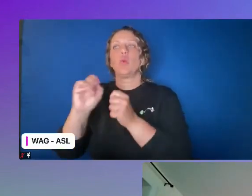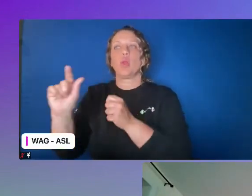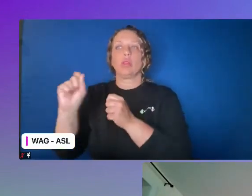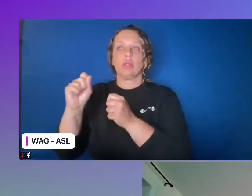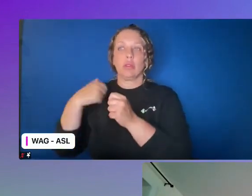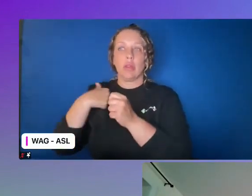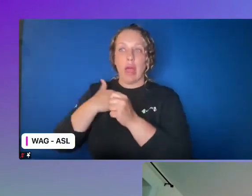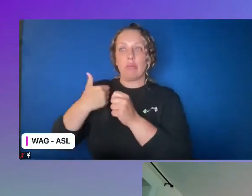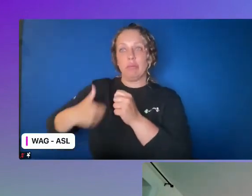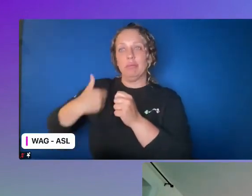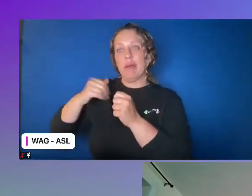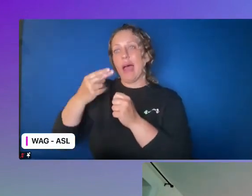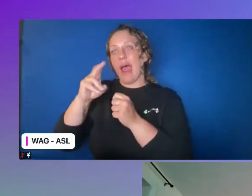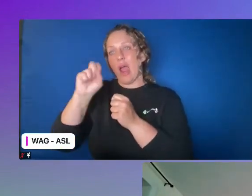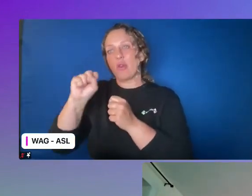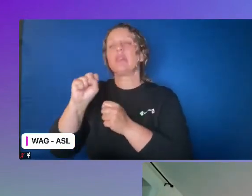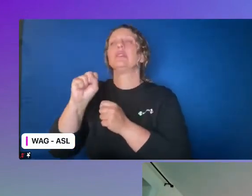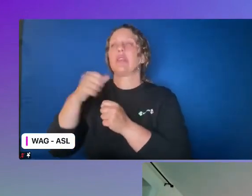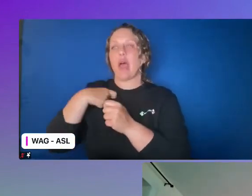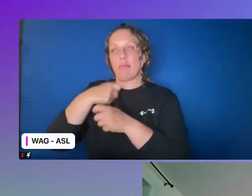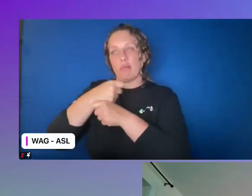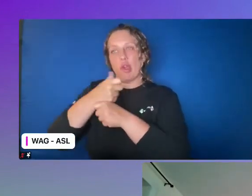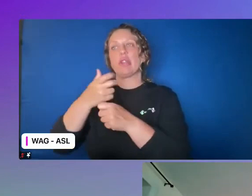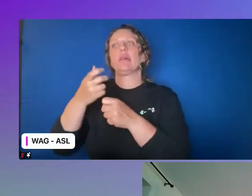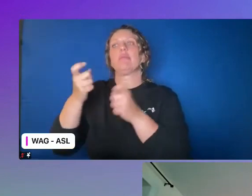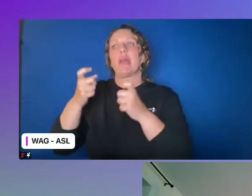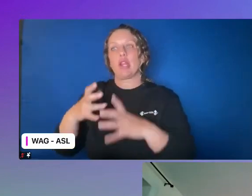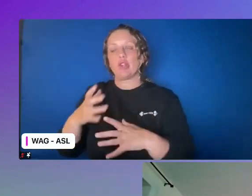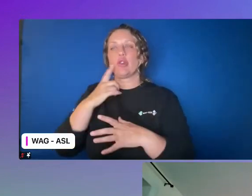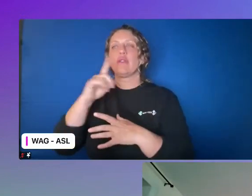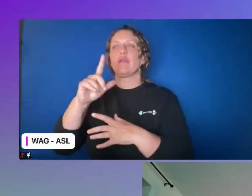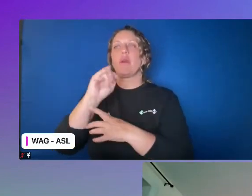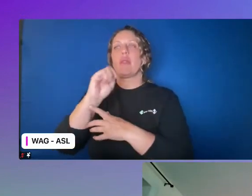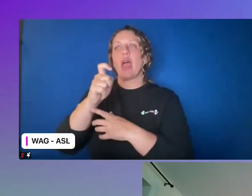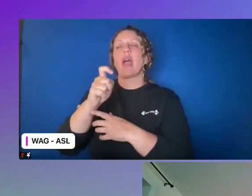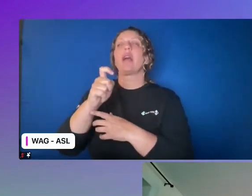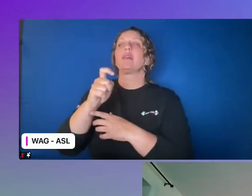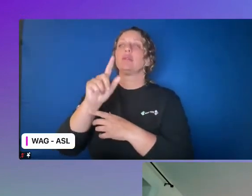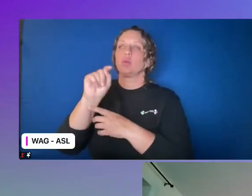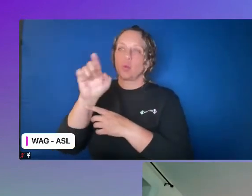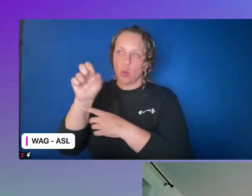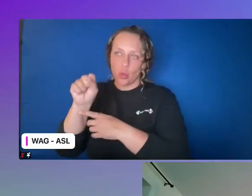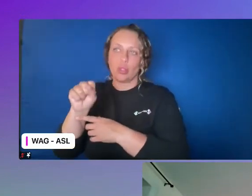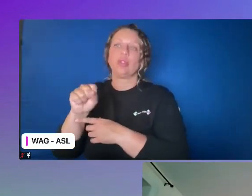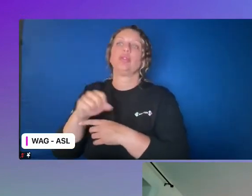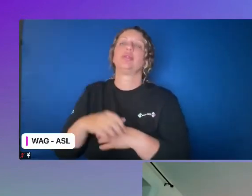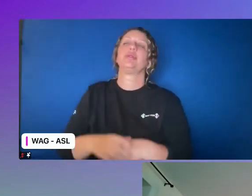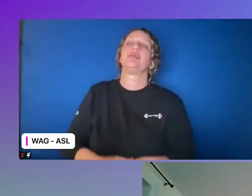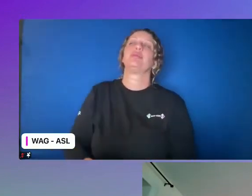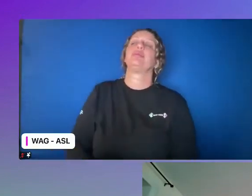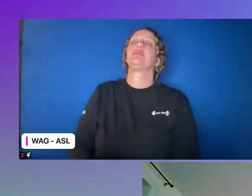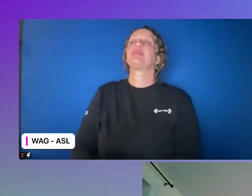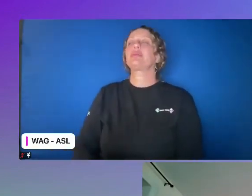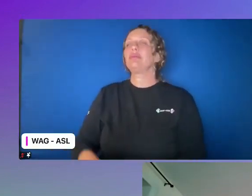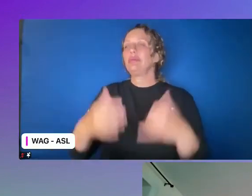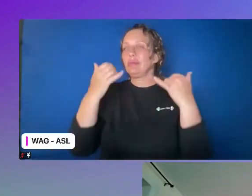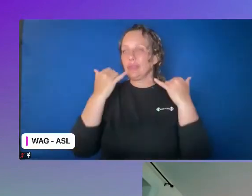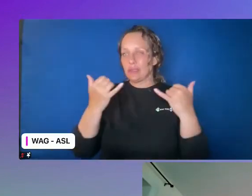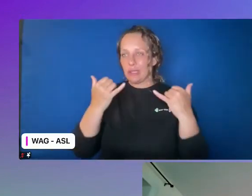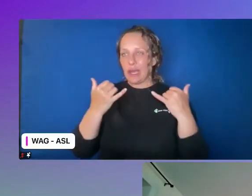I'm actually the product manager of Axe DevTools, the browser extension and the pro plan. But today I'm going to be playing developer,